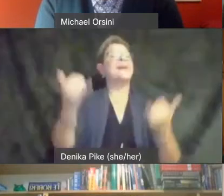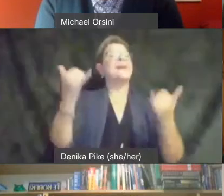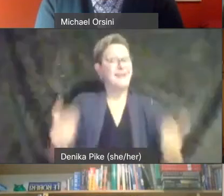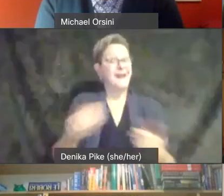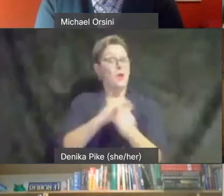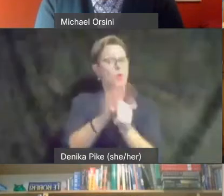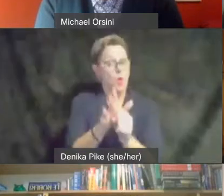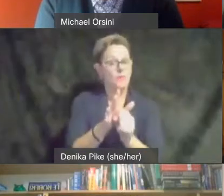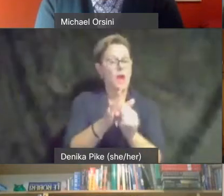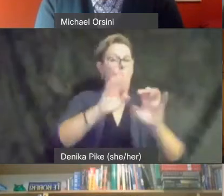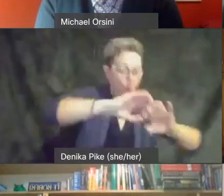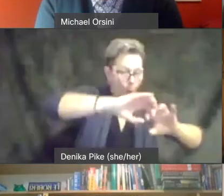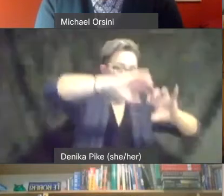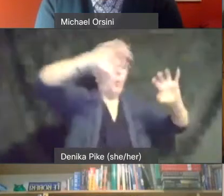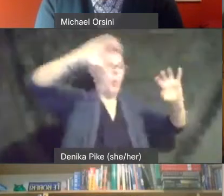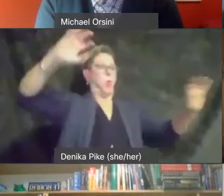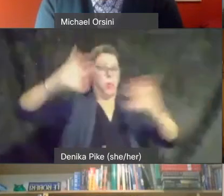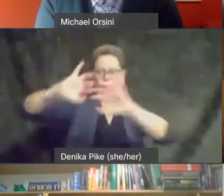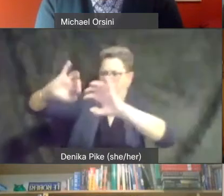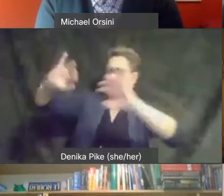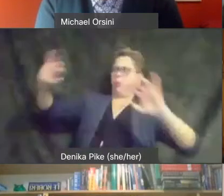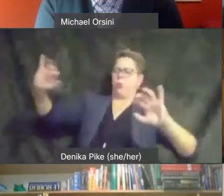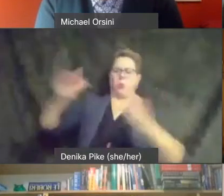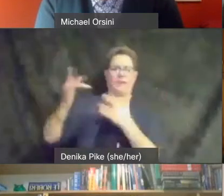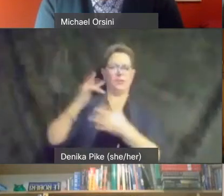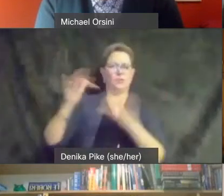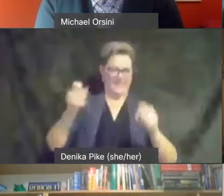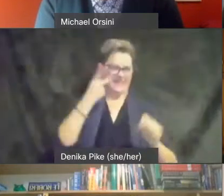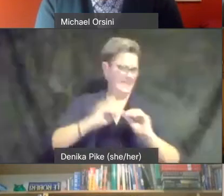By of access and issues of, of of the rights of, of.